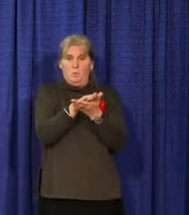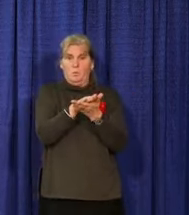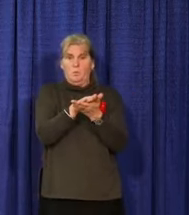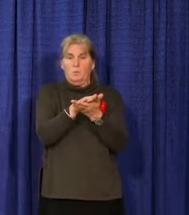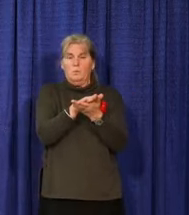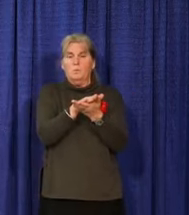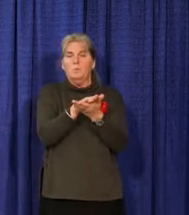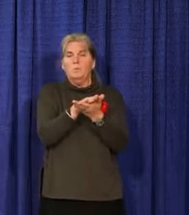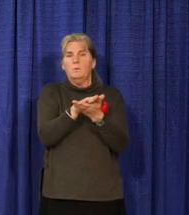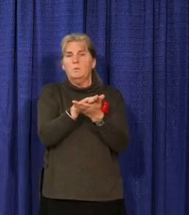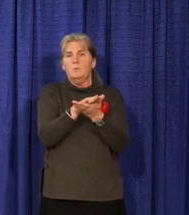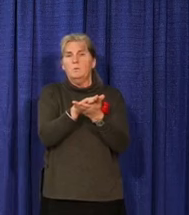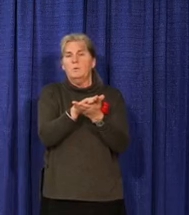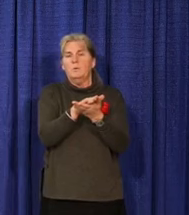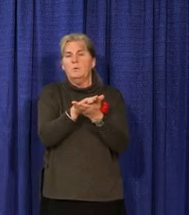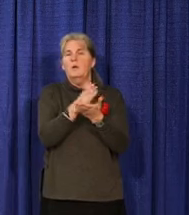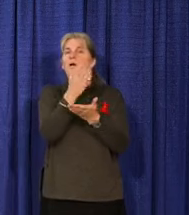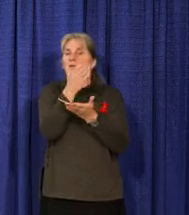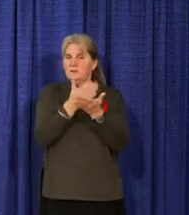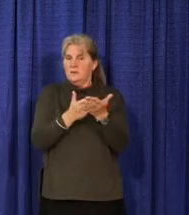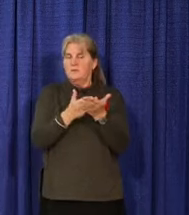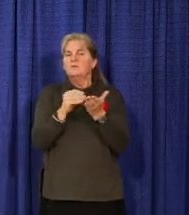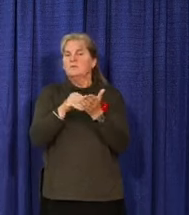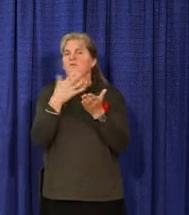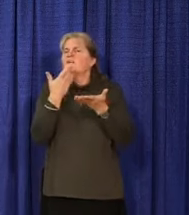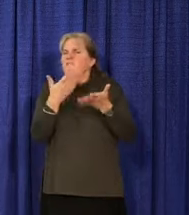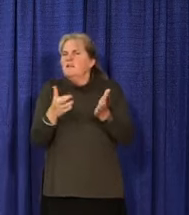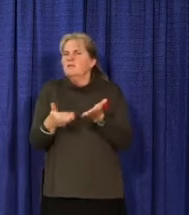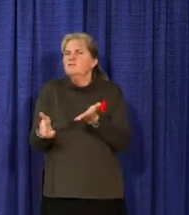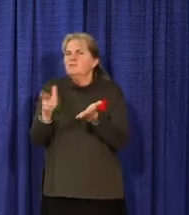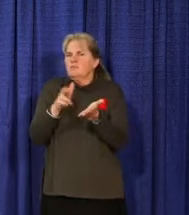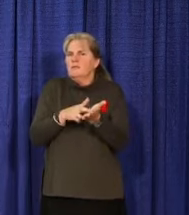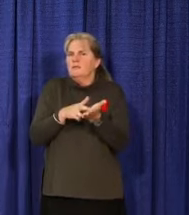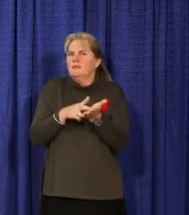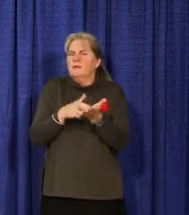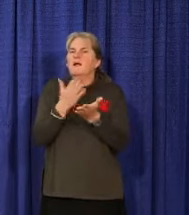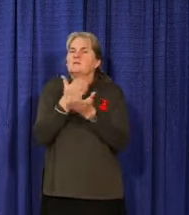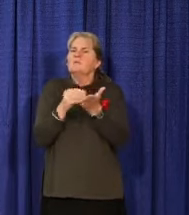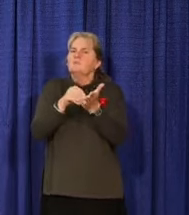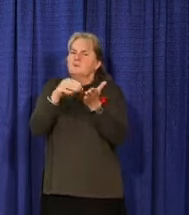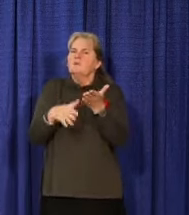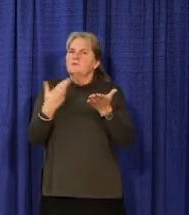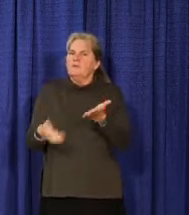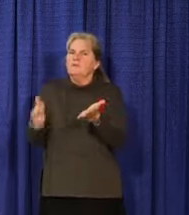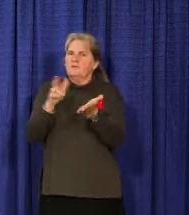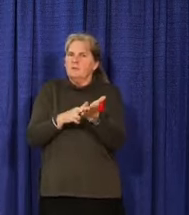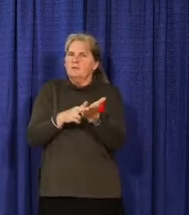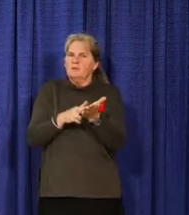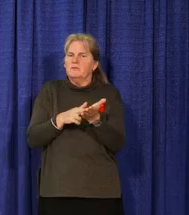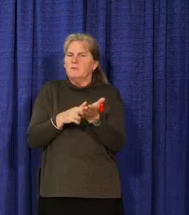in. We have a number of students who have registered for the bus and we are working with those numbers but we are also